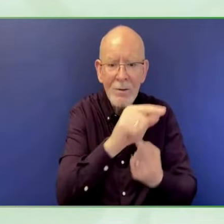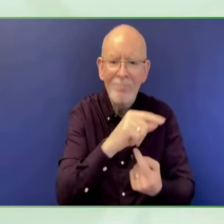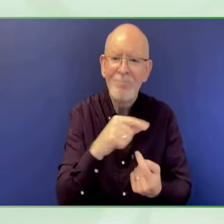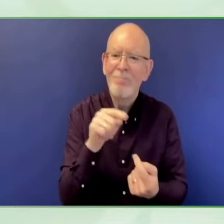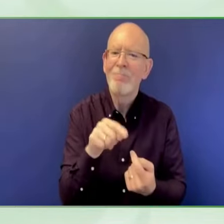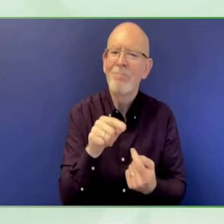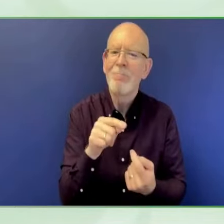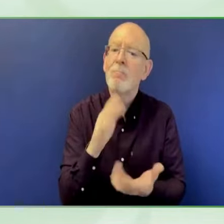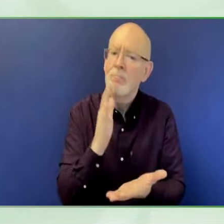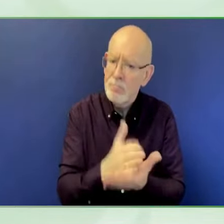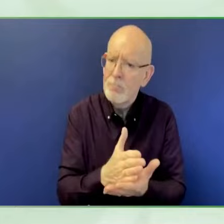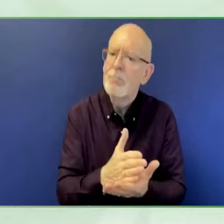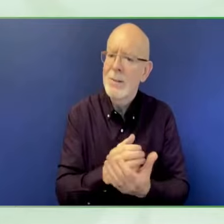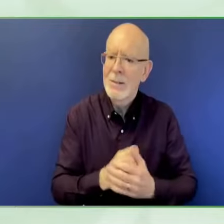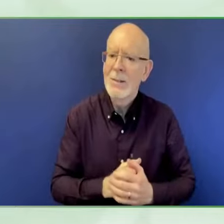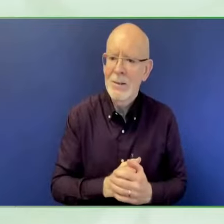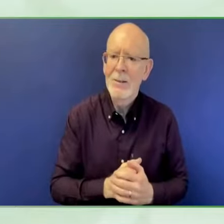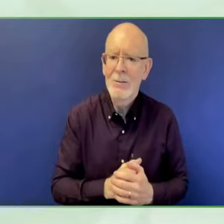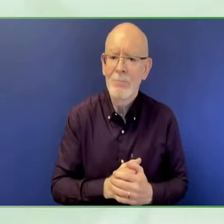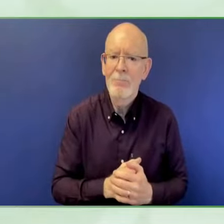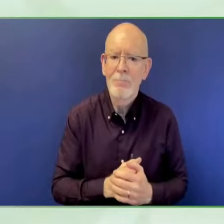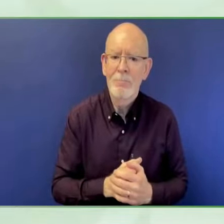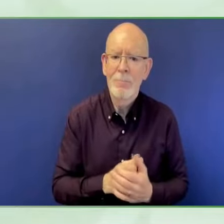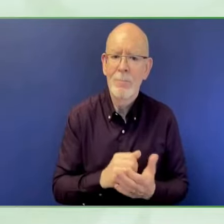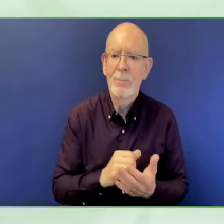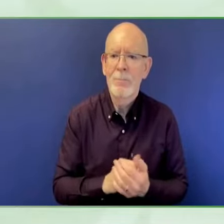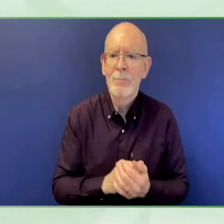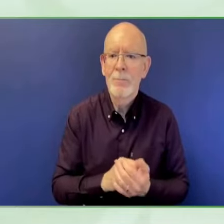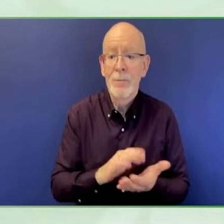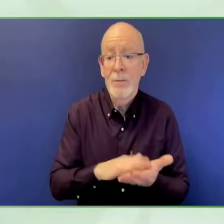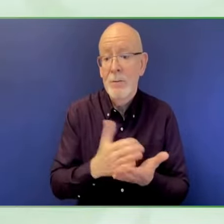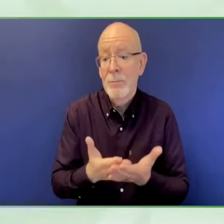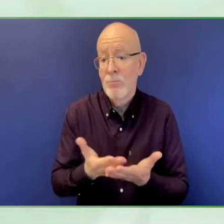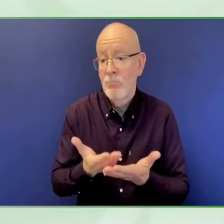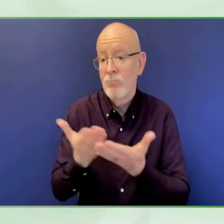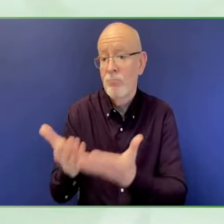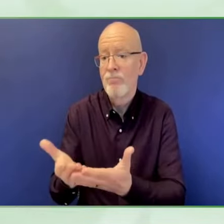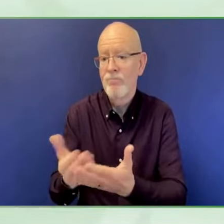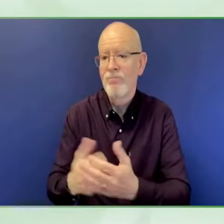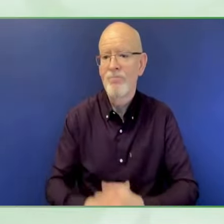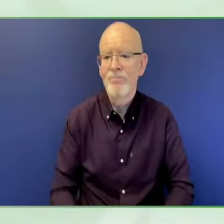I started in the previous question.